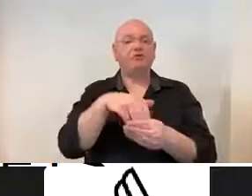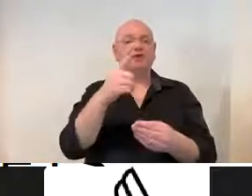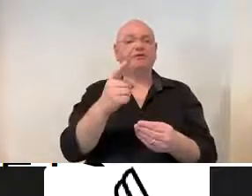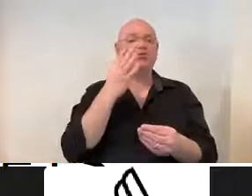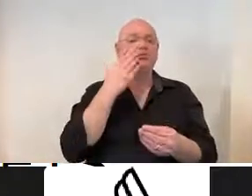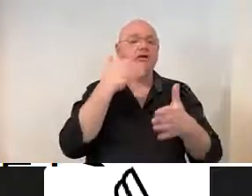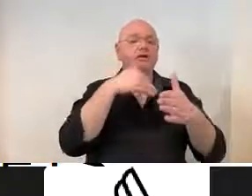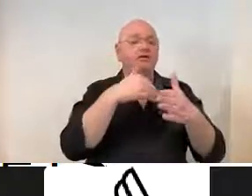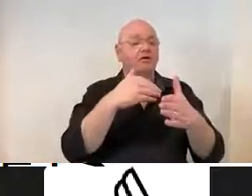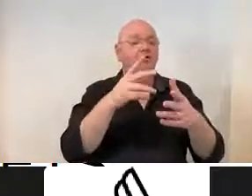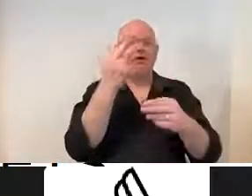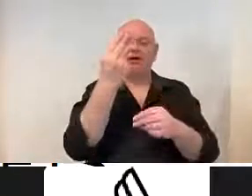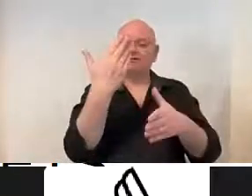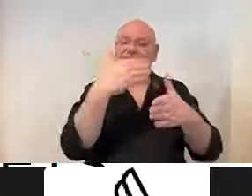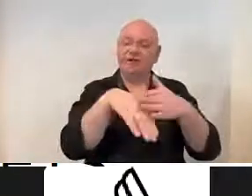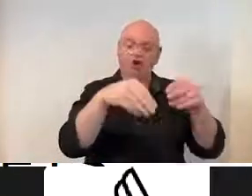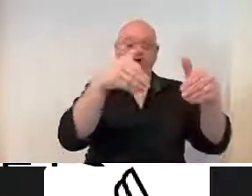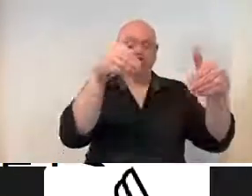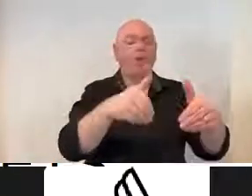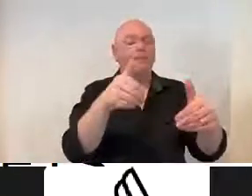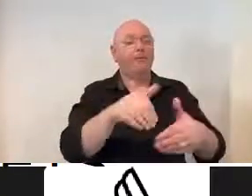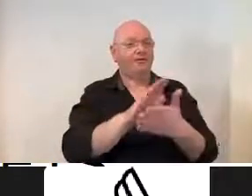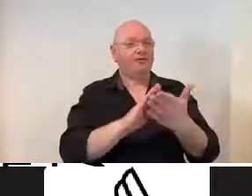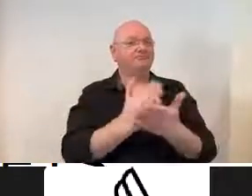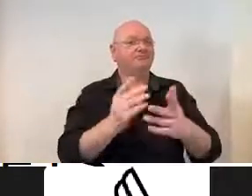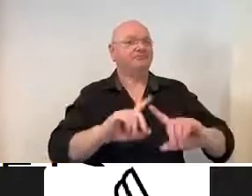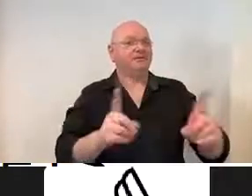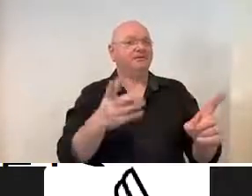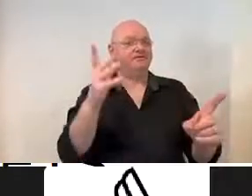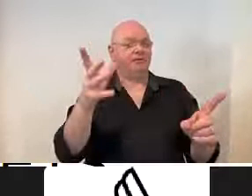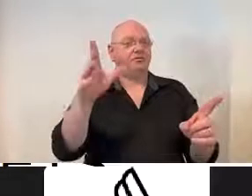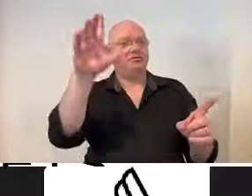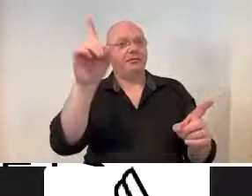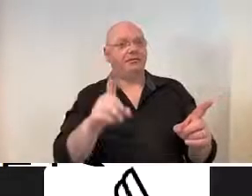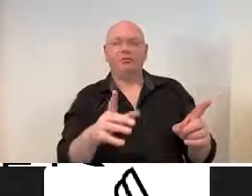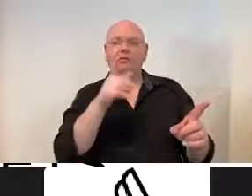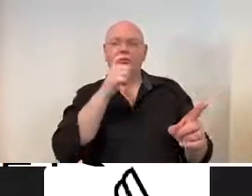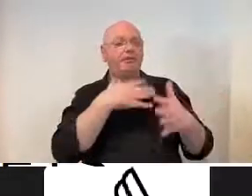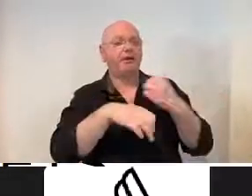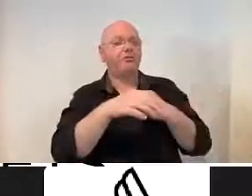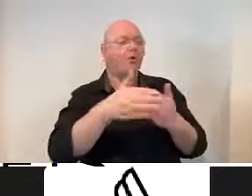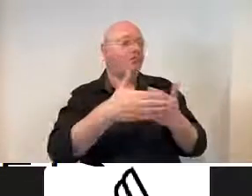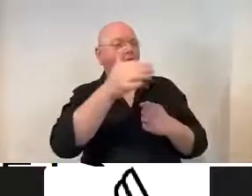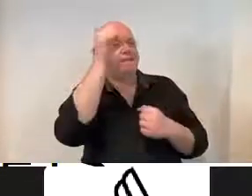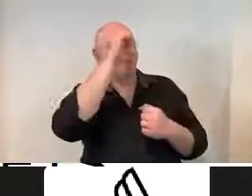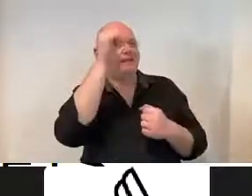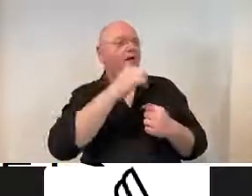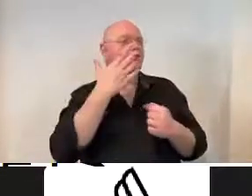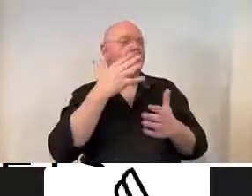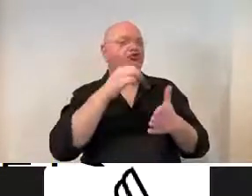of help too which is quite beneficial. So, twelve shops a day are closing, 14.5% vacancies on